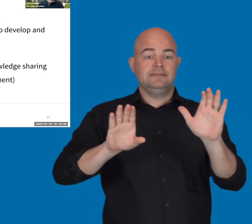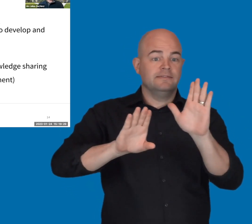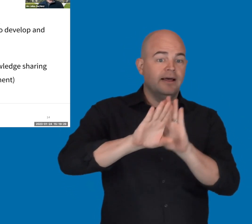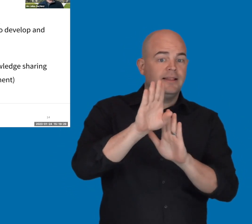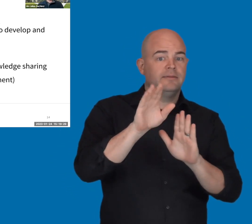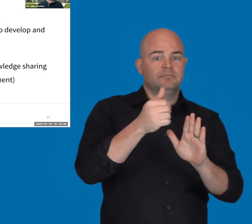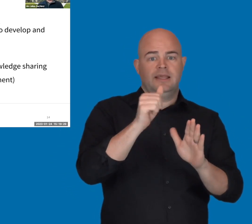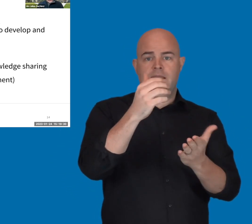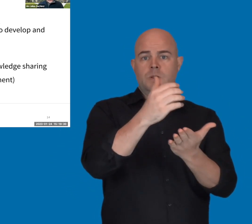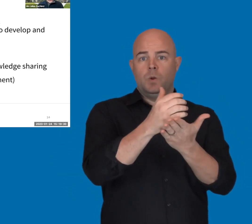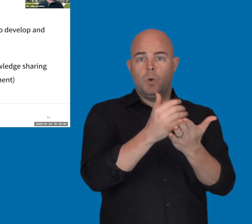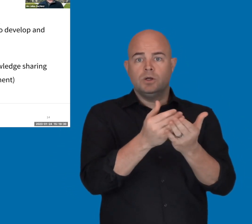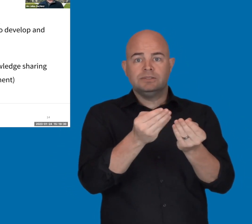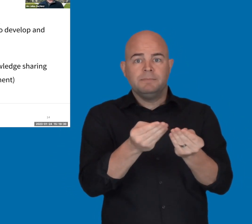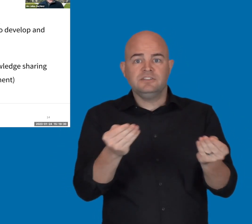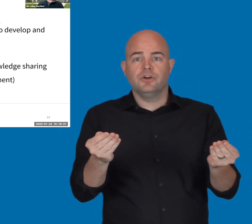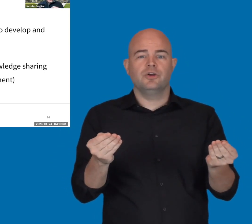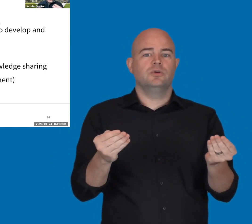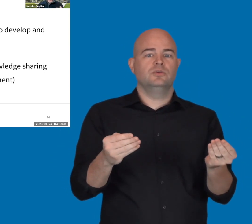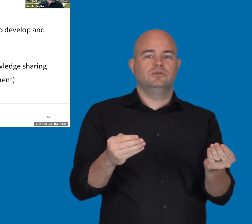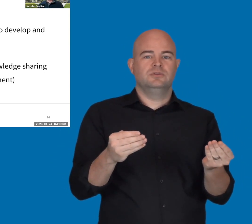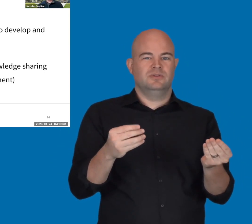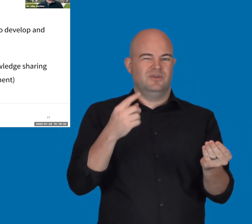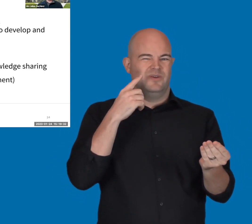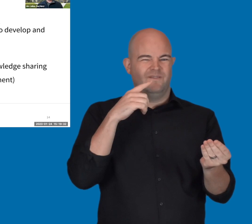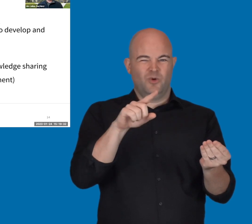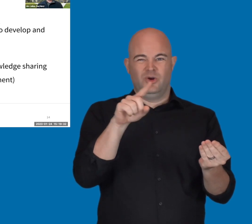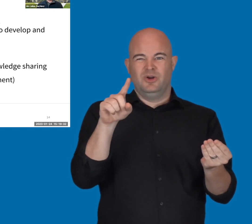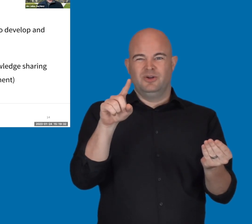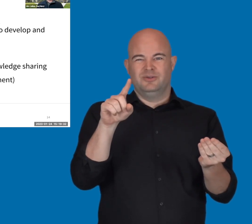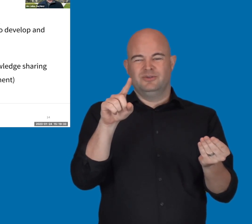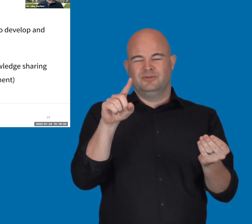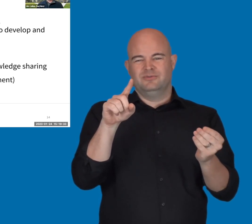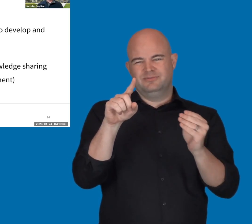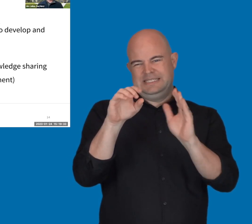And I also want to mention too, another opportunity that many colleges are looking